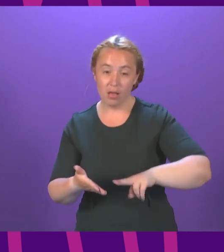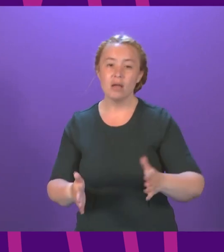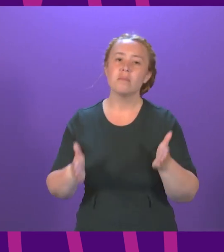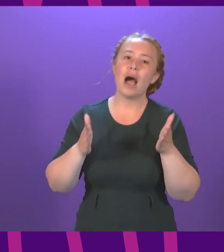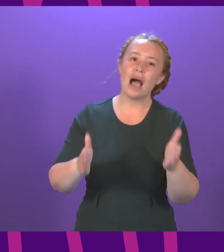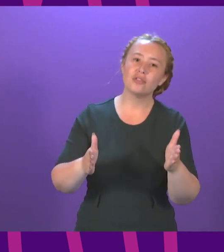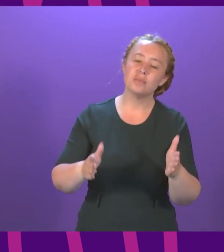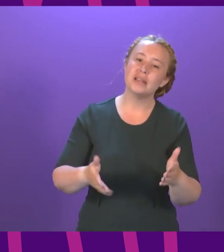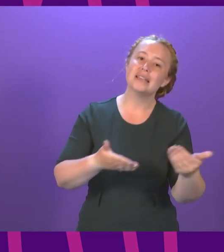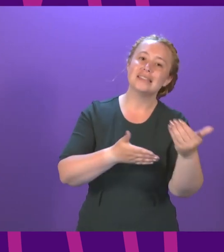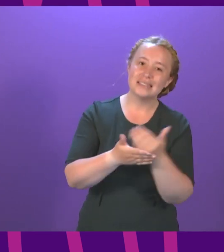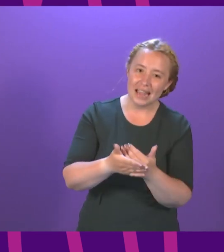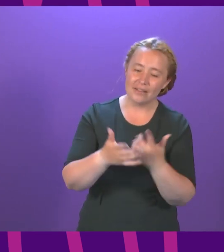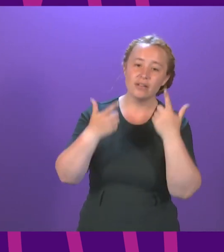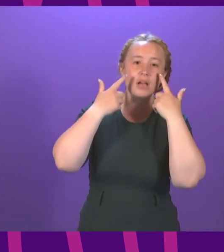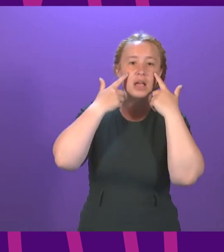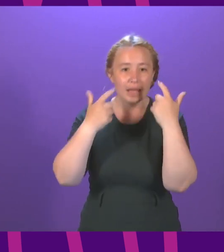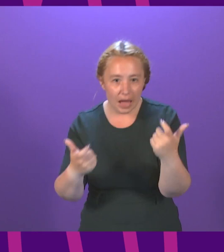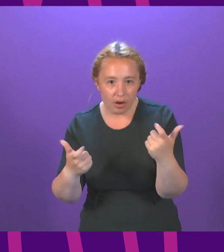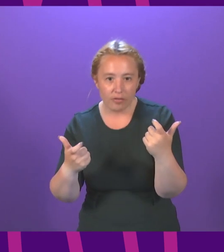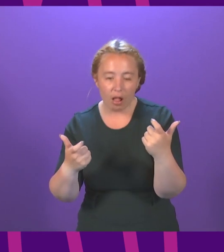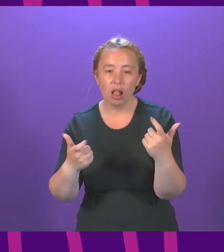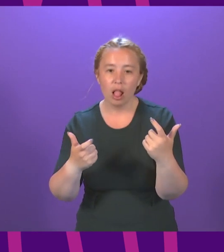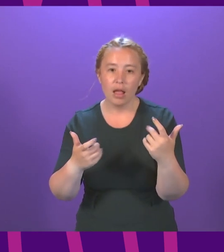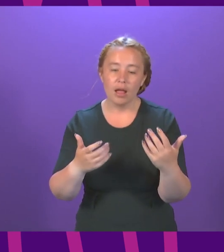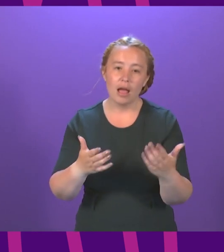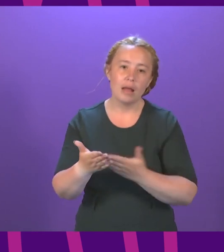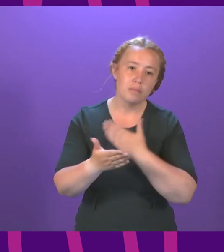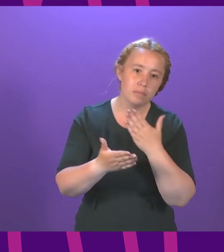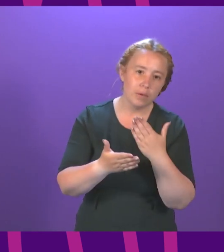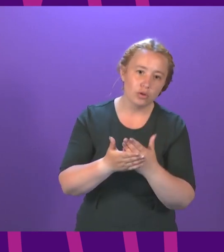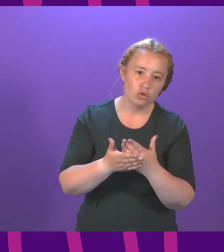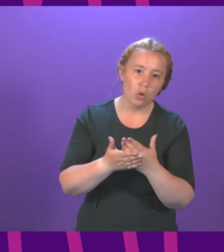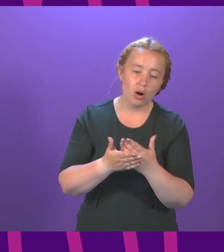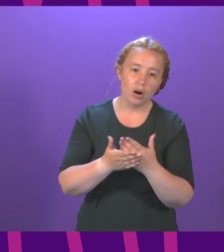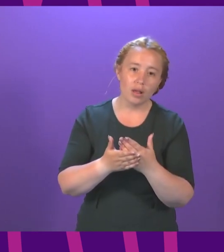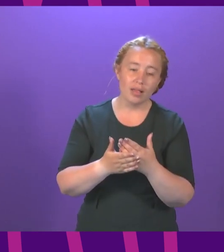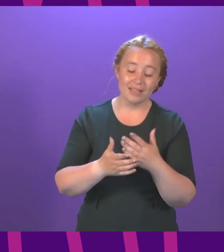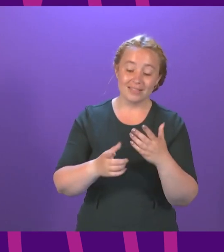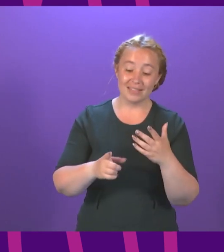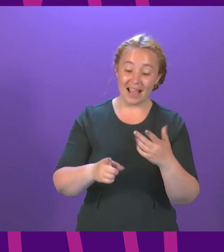proportionate, precautionary and takes account of the fact that often those who are most exposed to